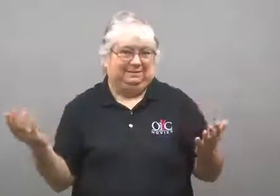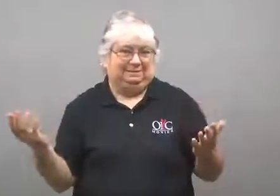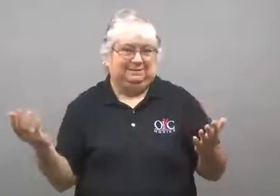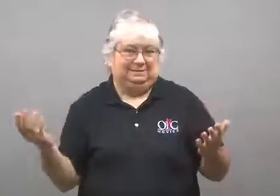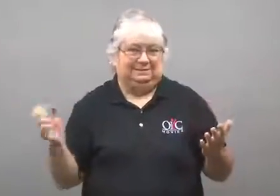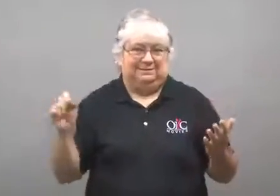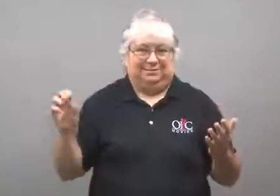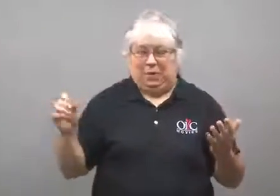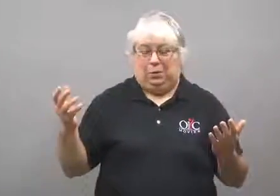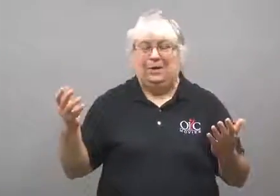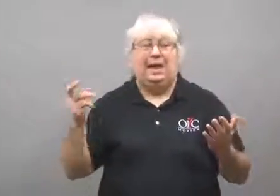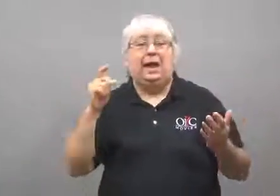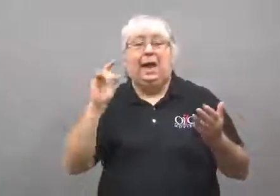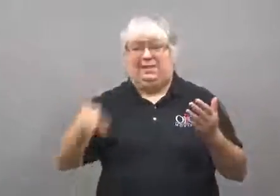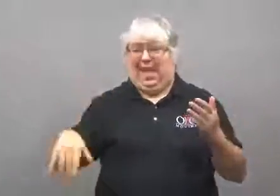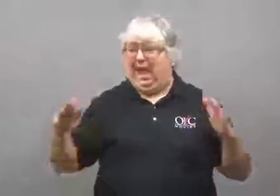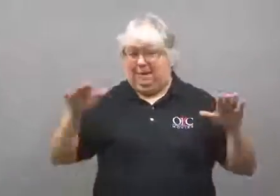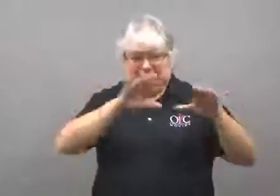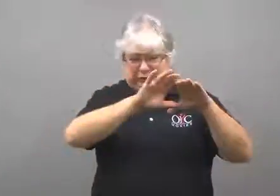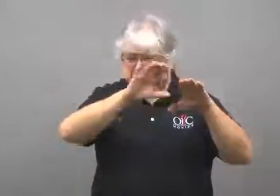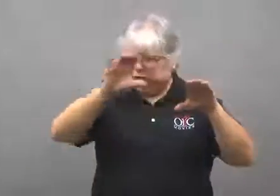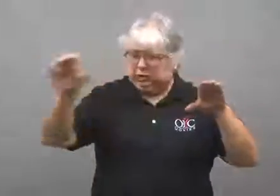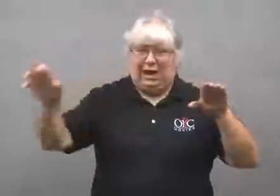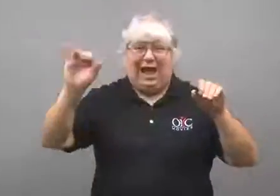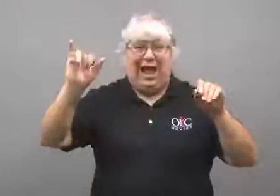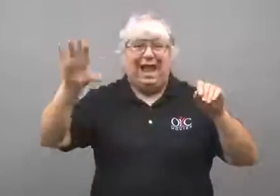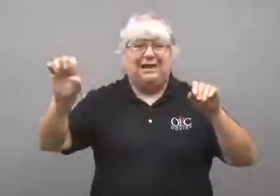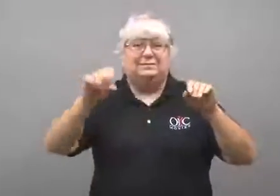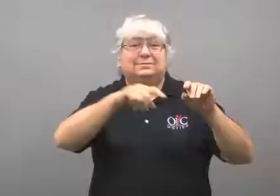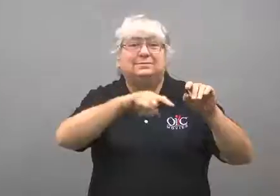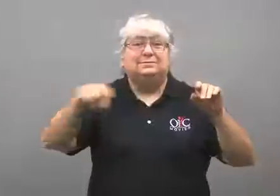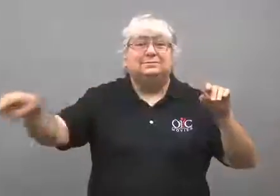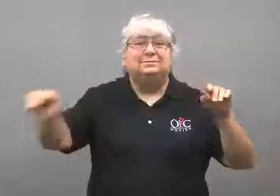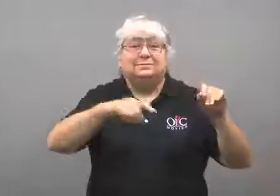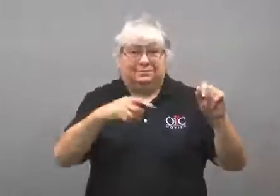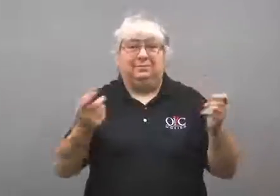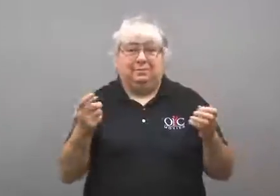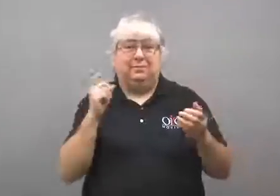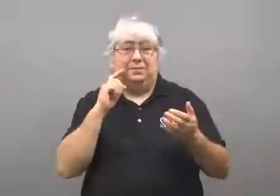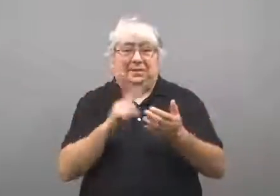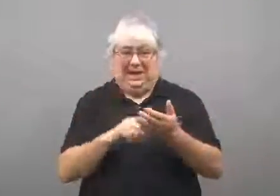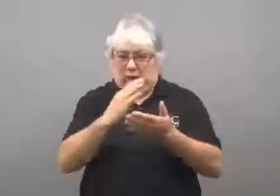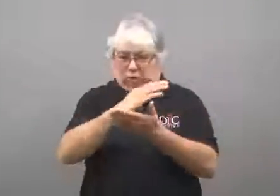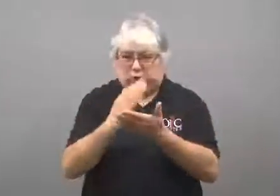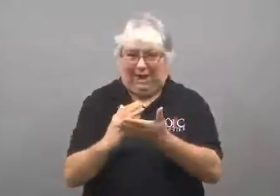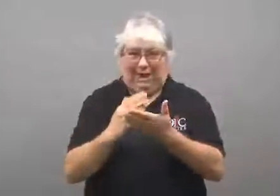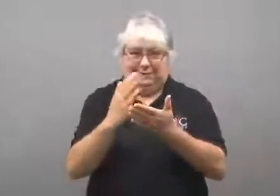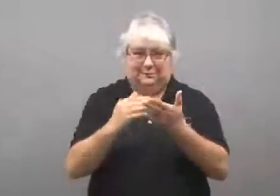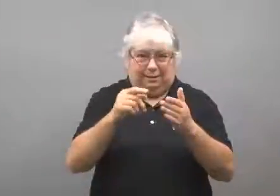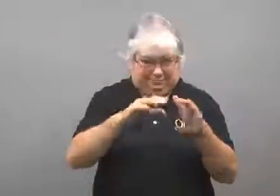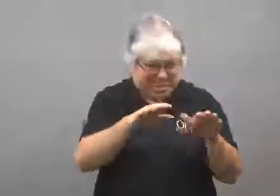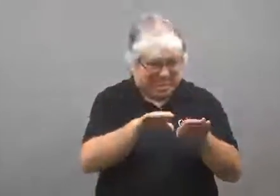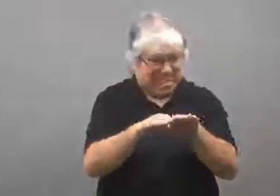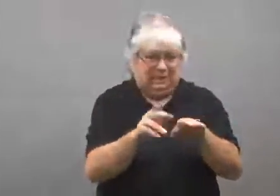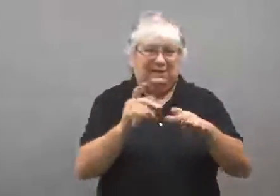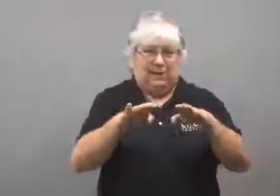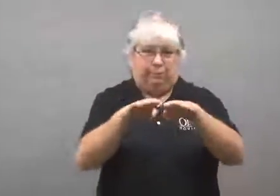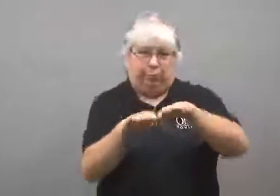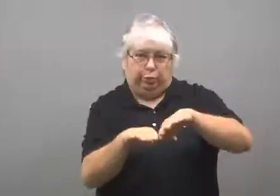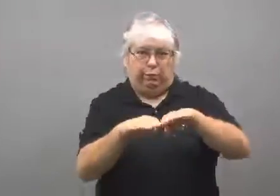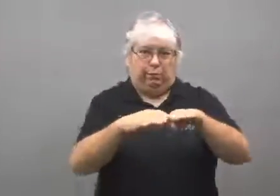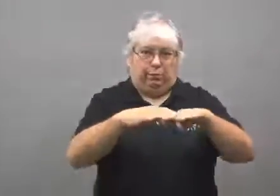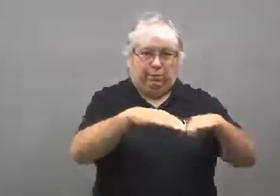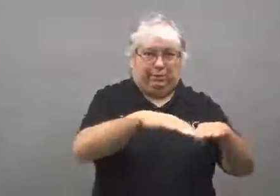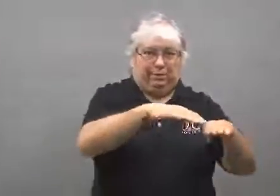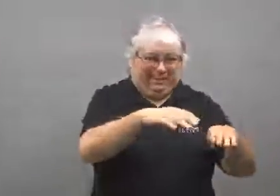The ice layer has developed cracks and become uneven.